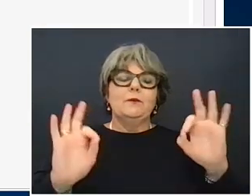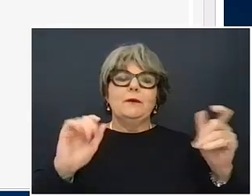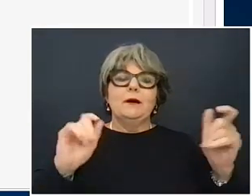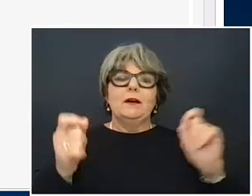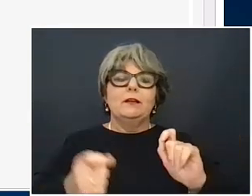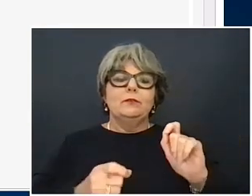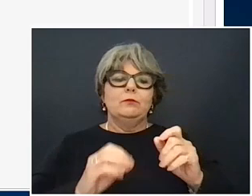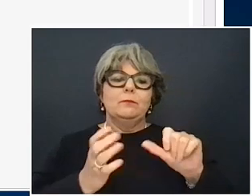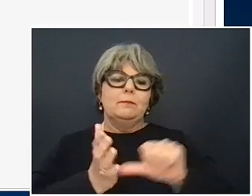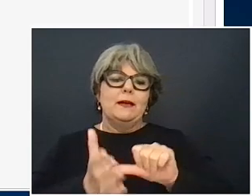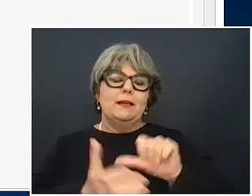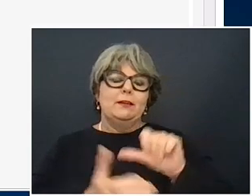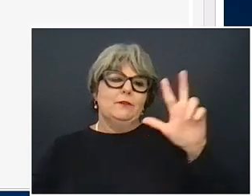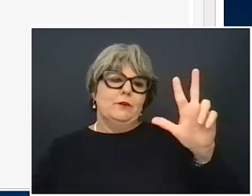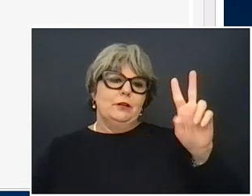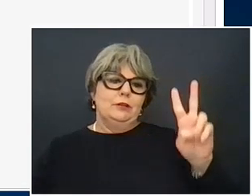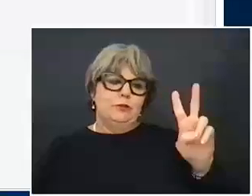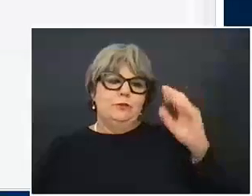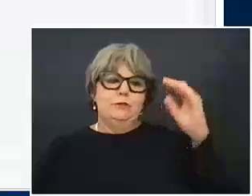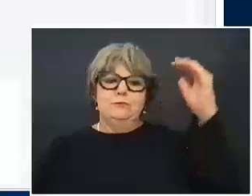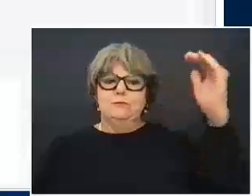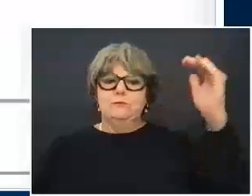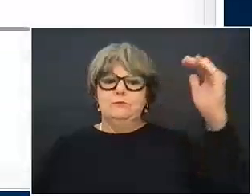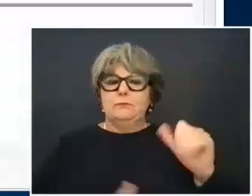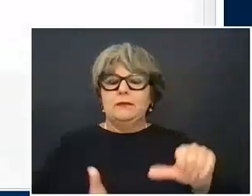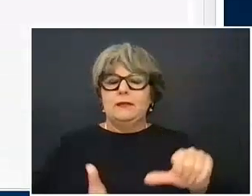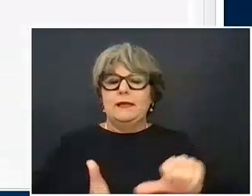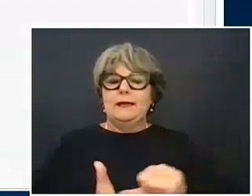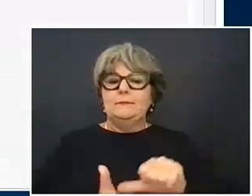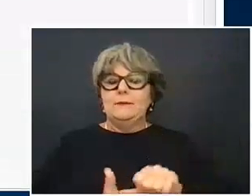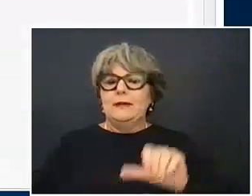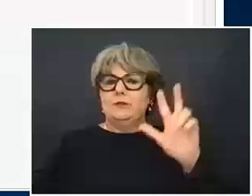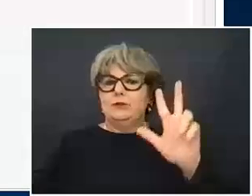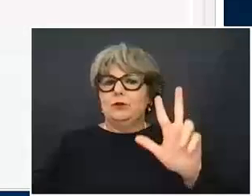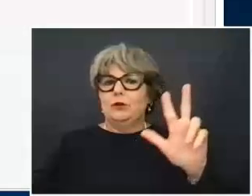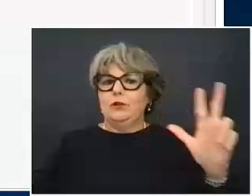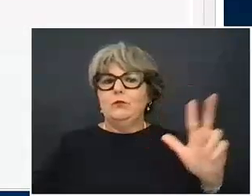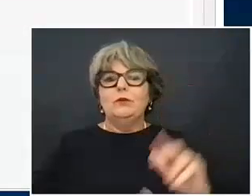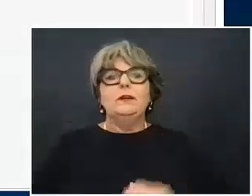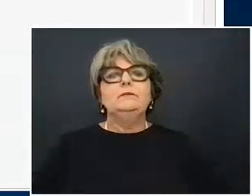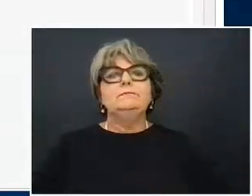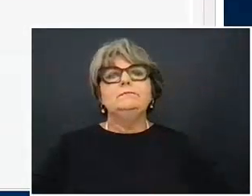And then if we go to the next page under